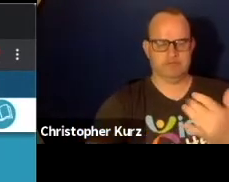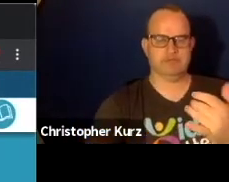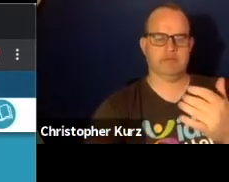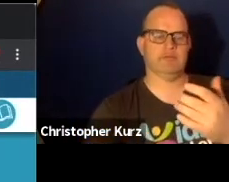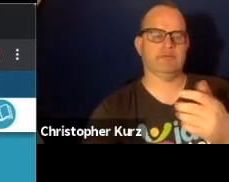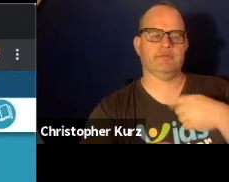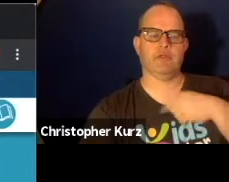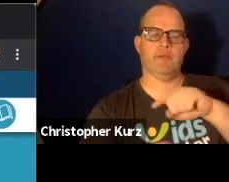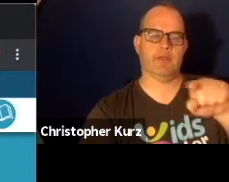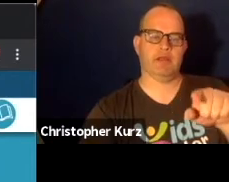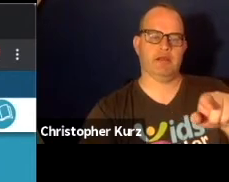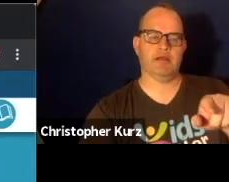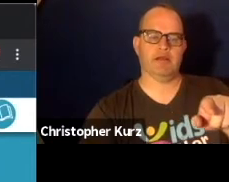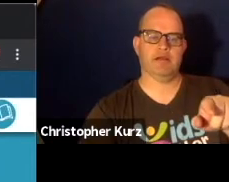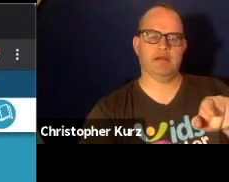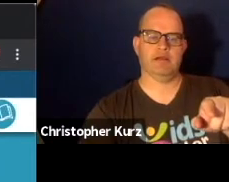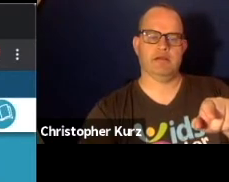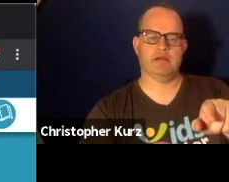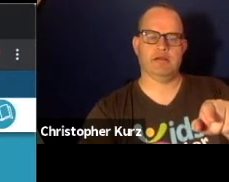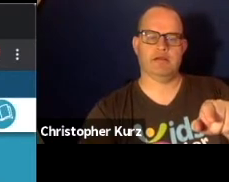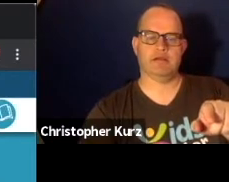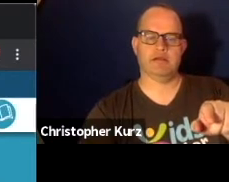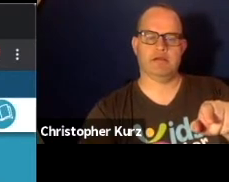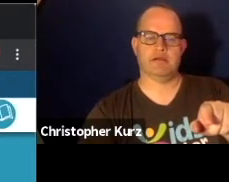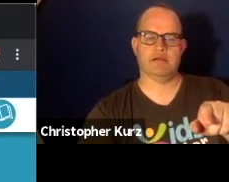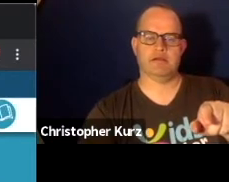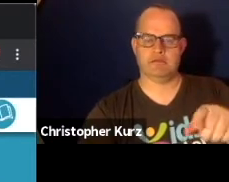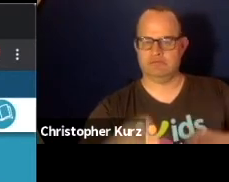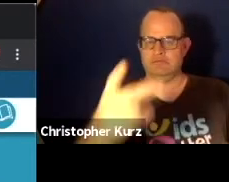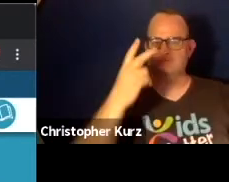for a new story. Here you'll see each of the pages as